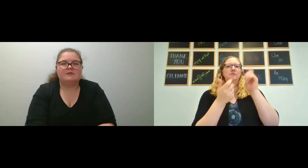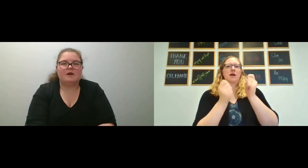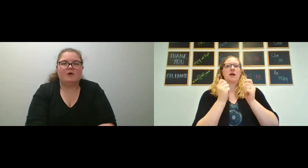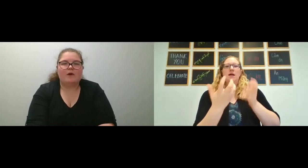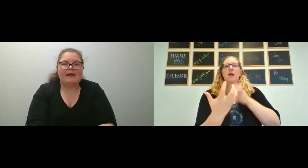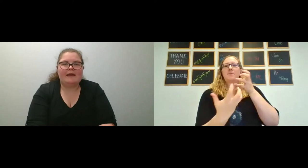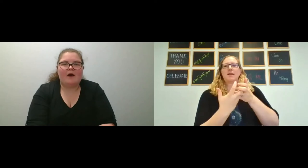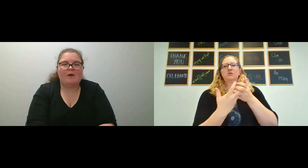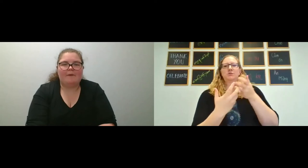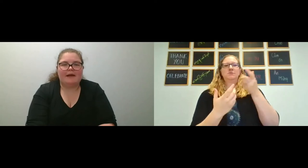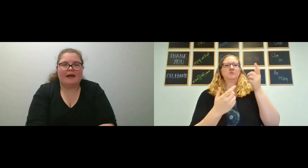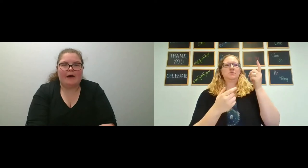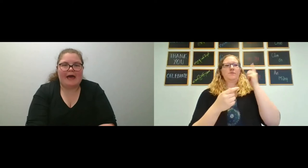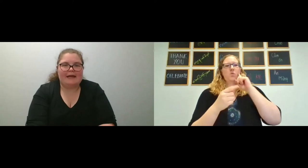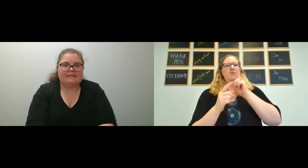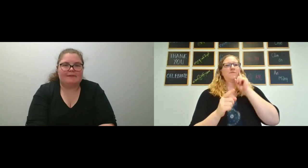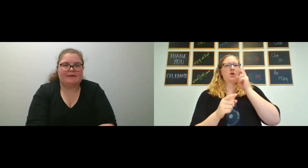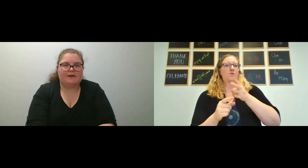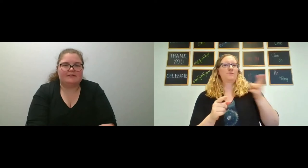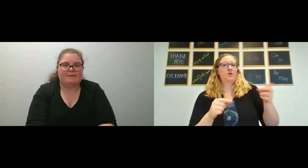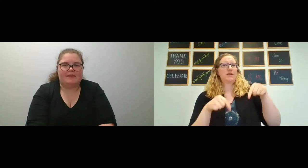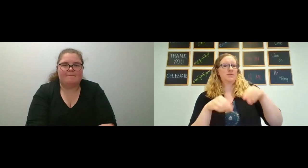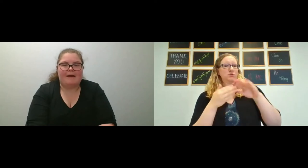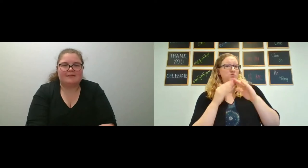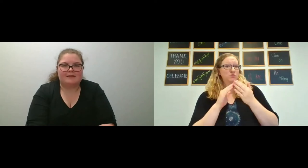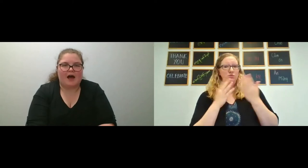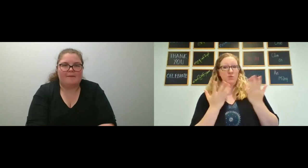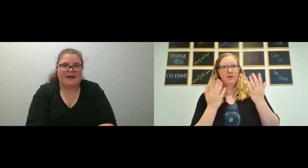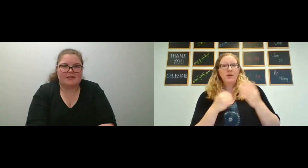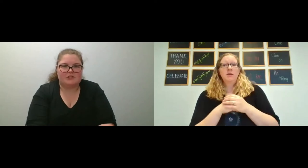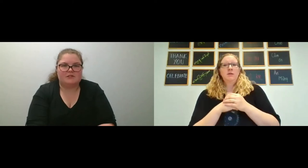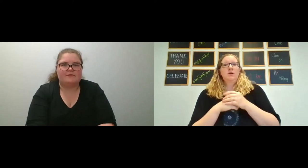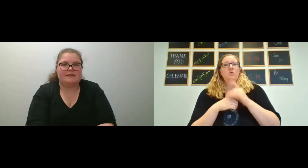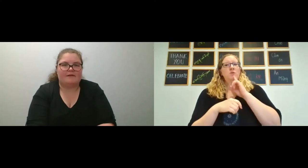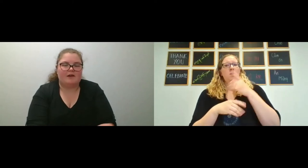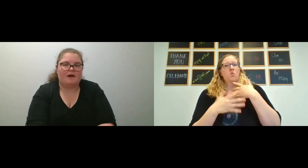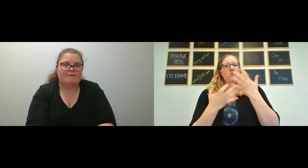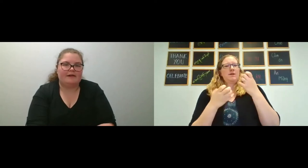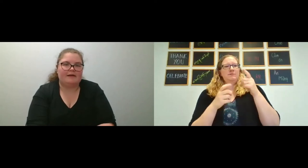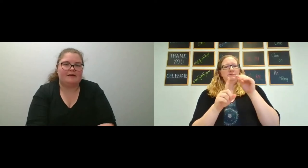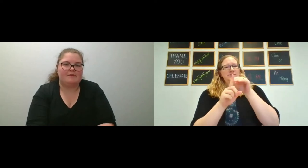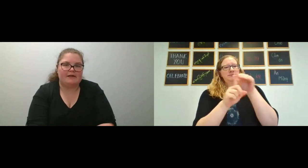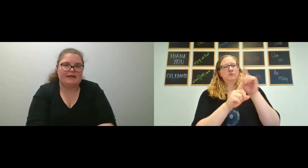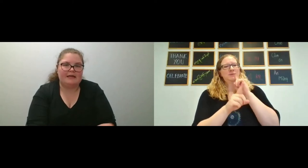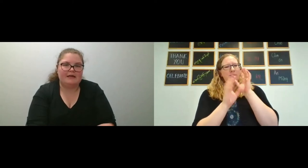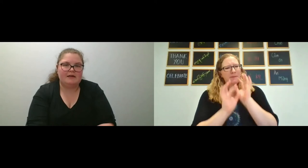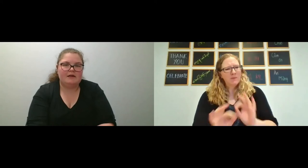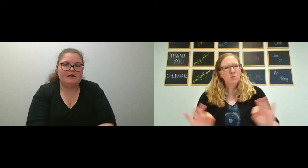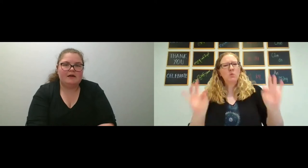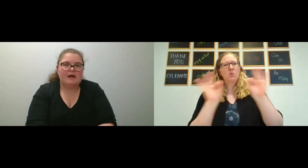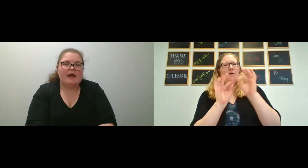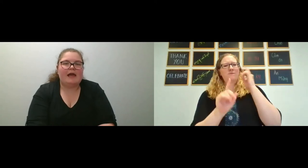So right now I'm going to go ahead and explain what are some of the best accommodations for the Deaf and hard of hearing community.